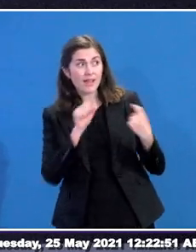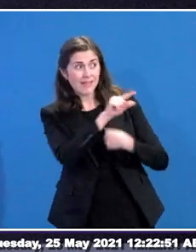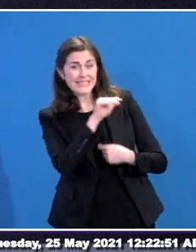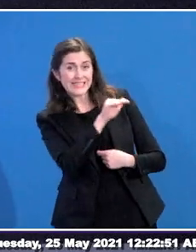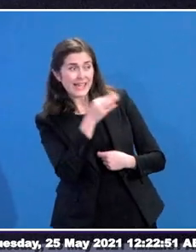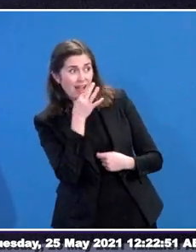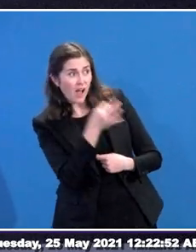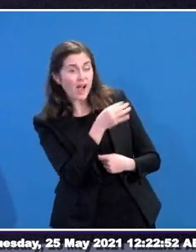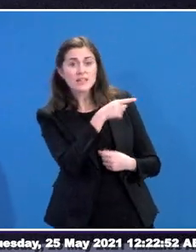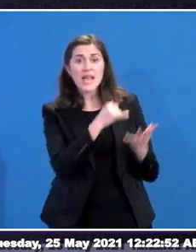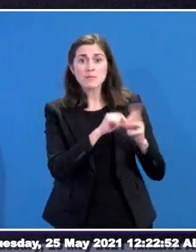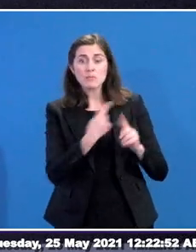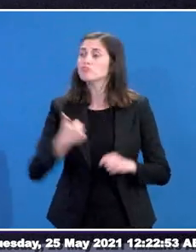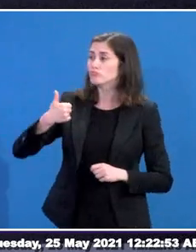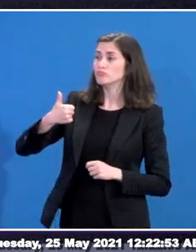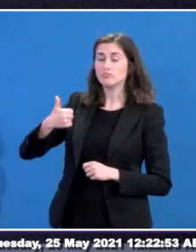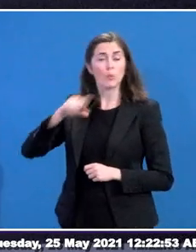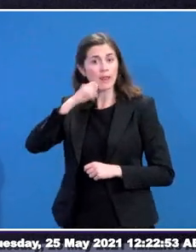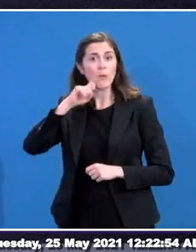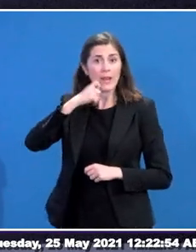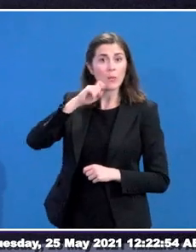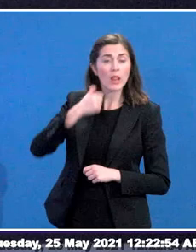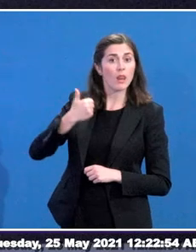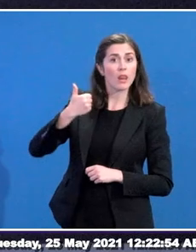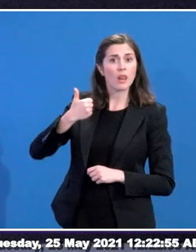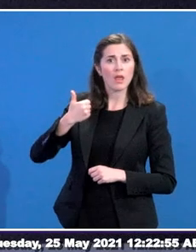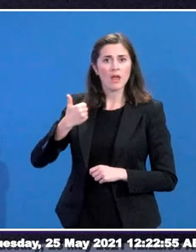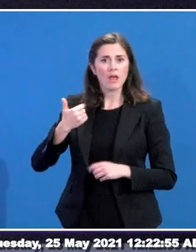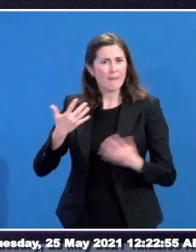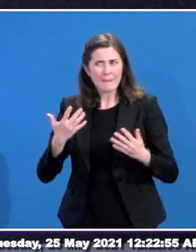We'll meet with, we'll have, you know, family meetings